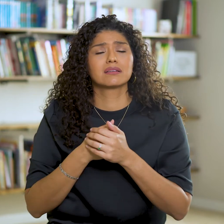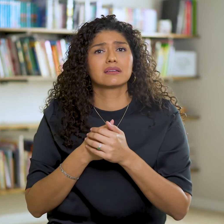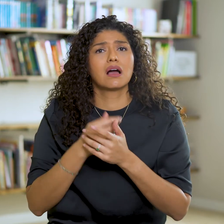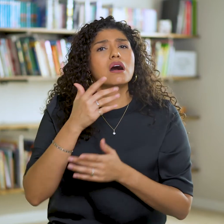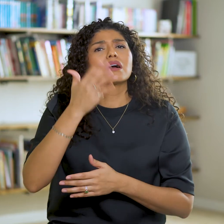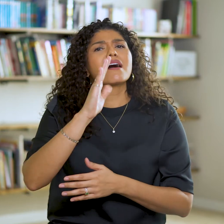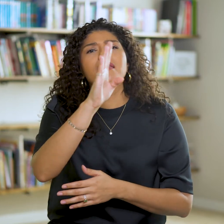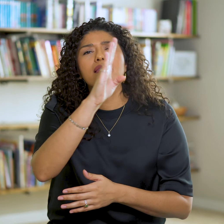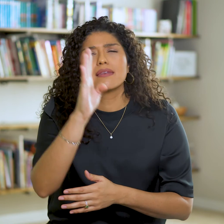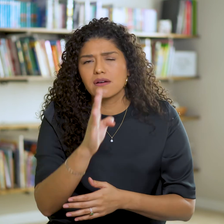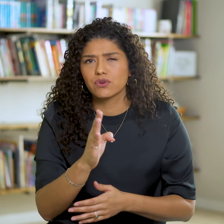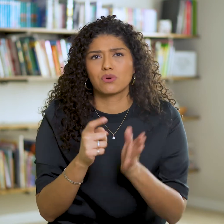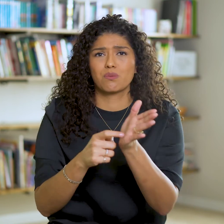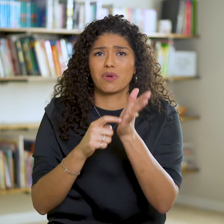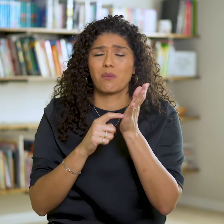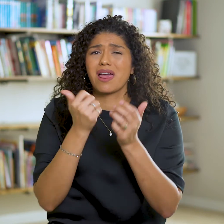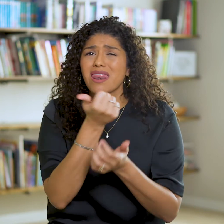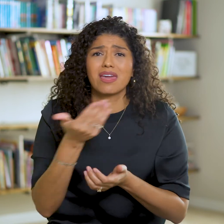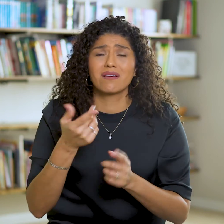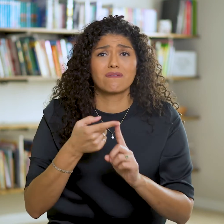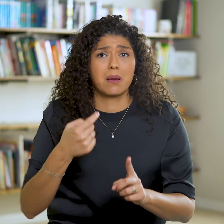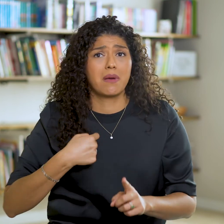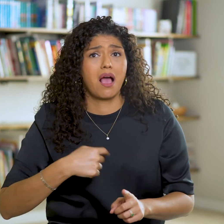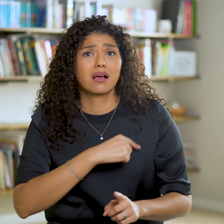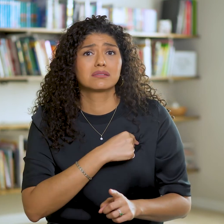God never requires something of us